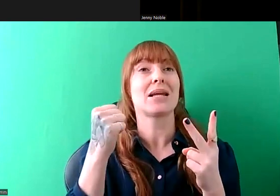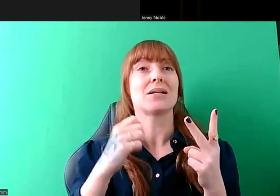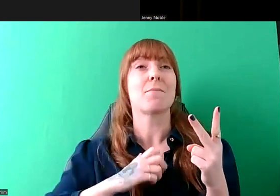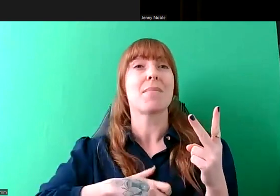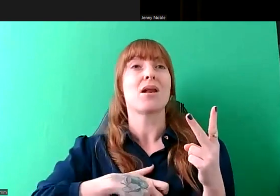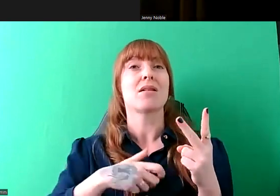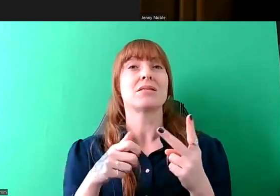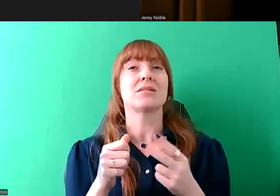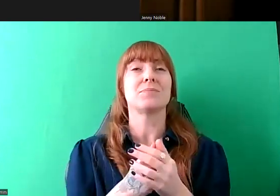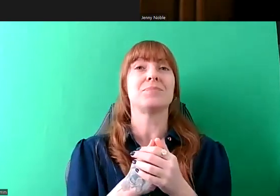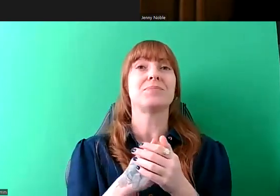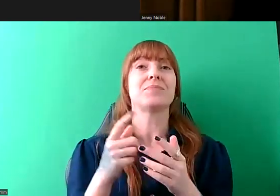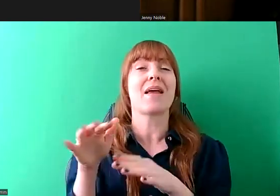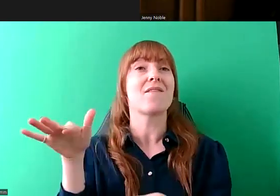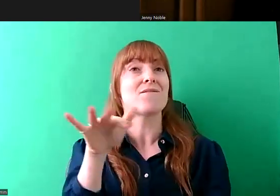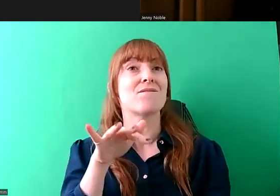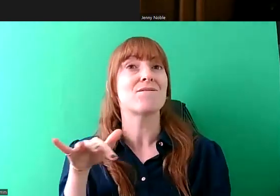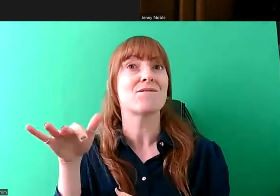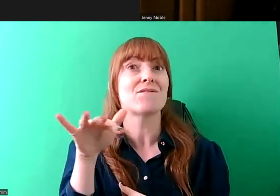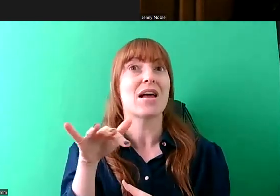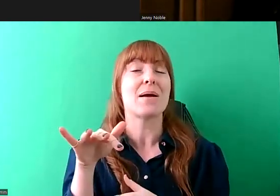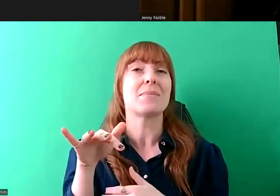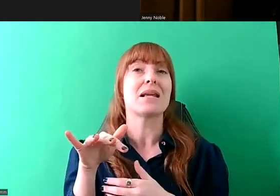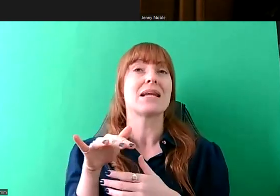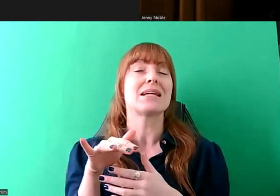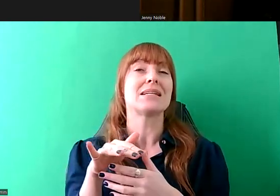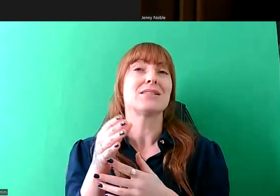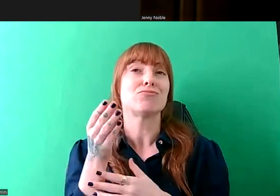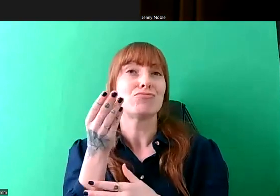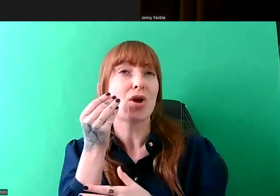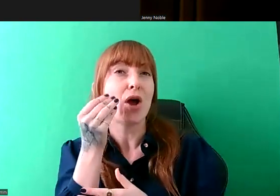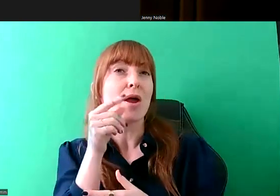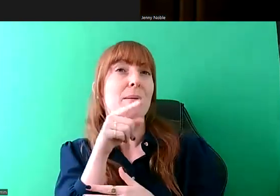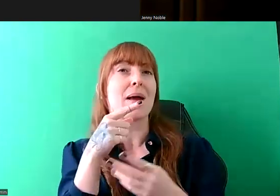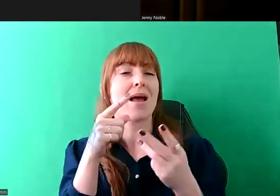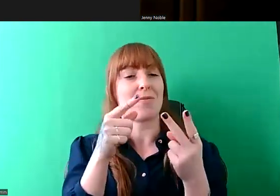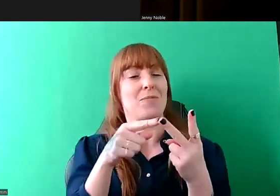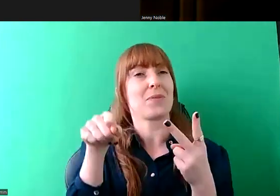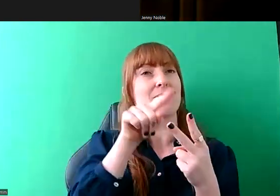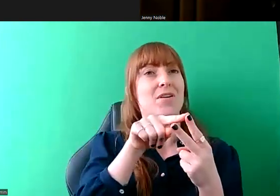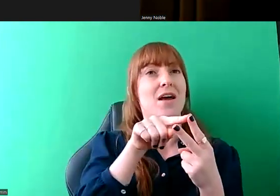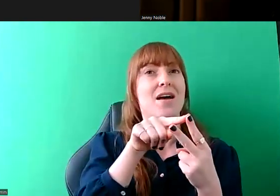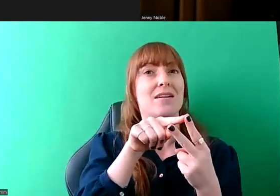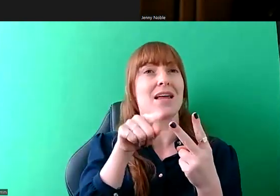whose heard about Maud Joachim’s medal coming to the library and they wanted to highlight the